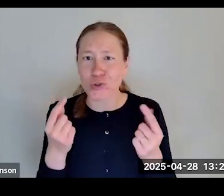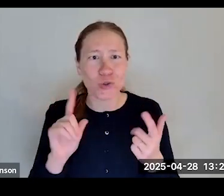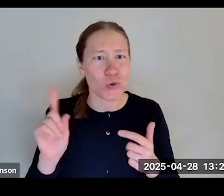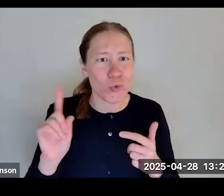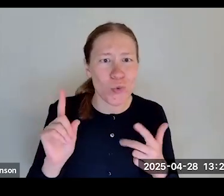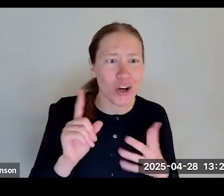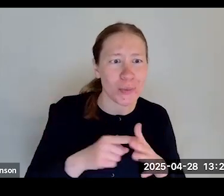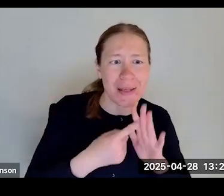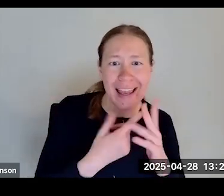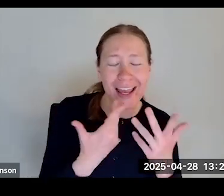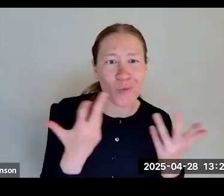and what we could do to assist you.